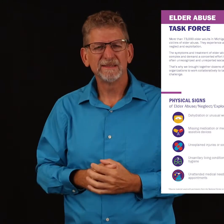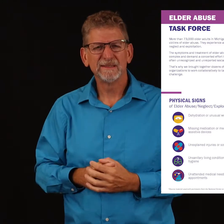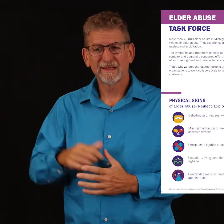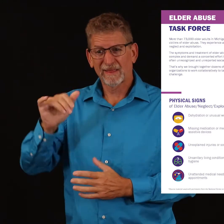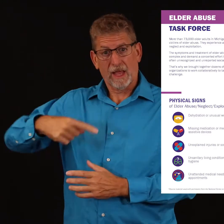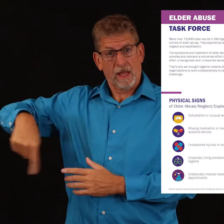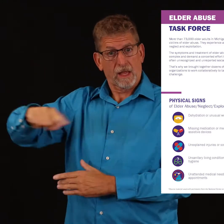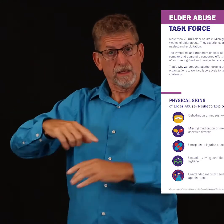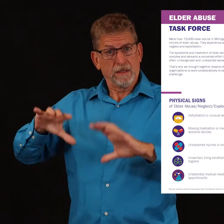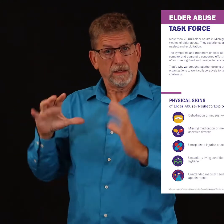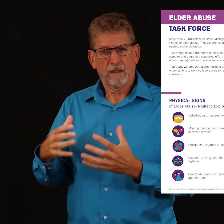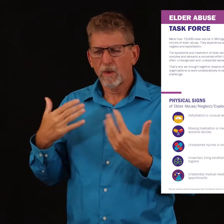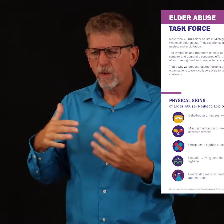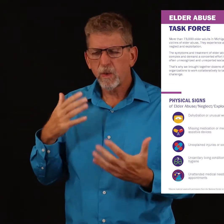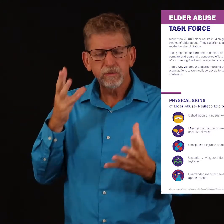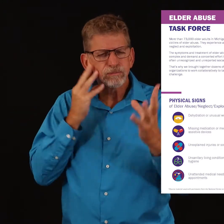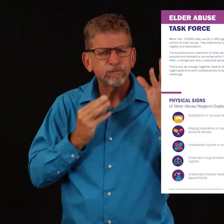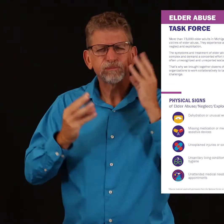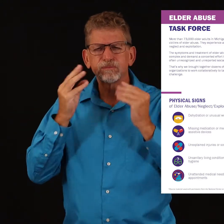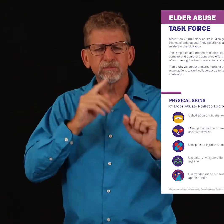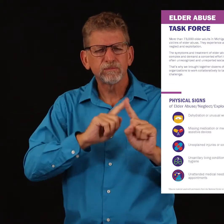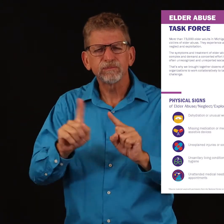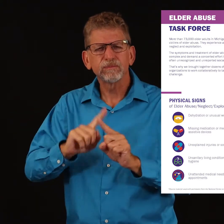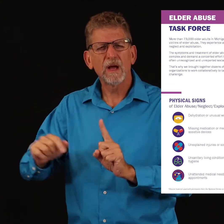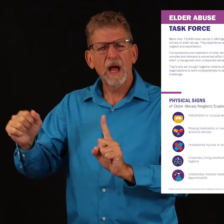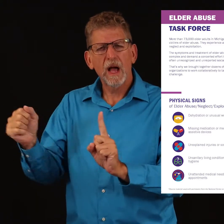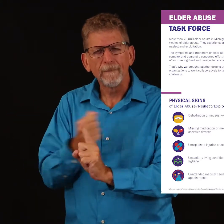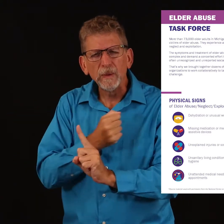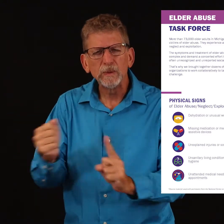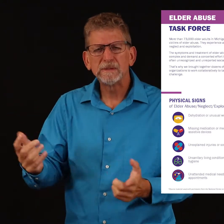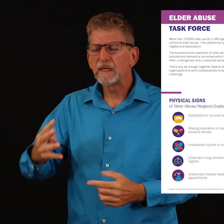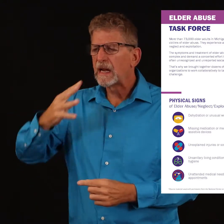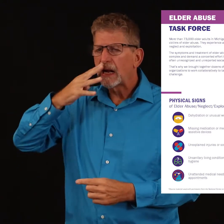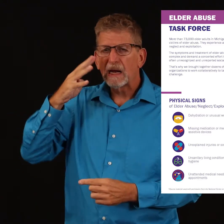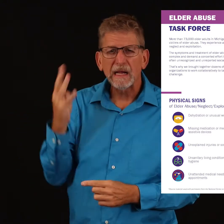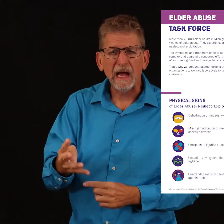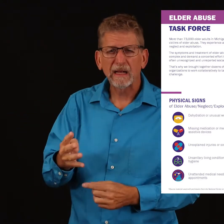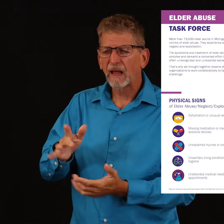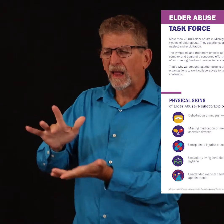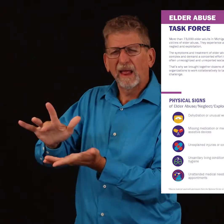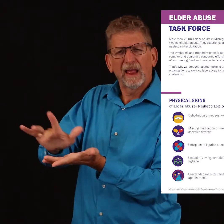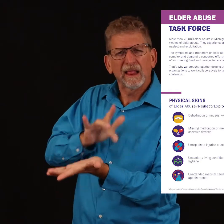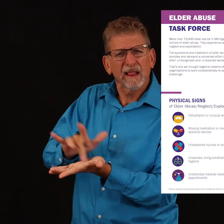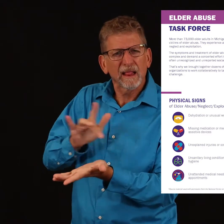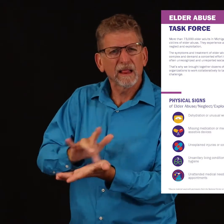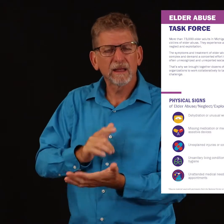They experience abuse, neglect and exploitation.